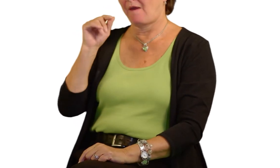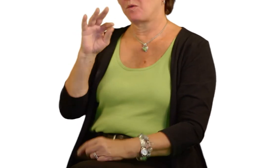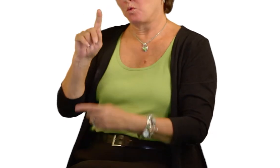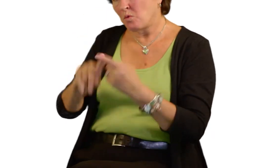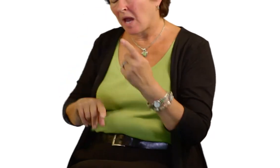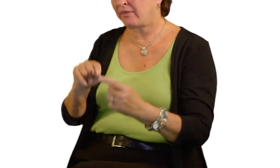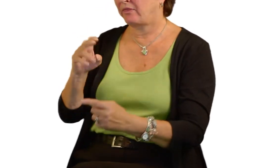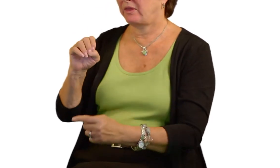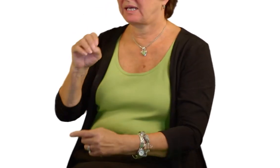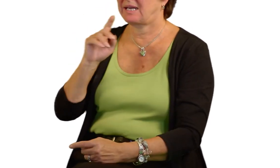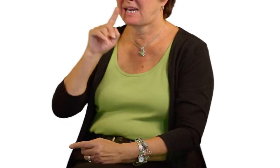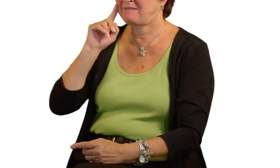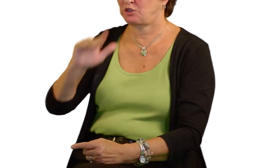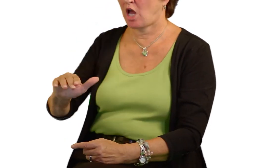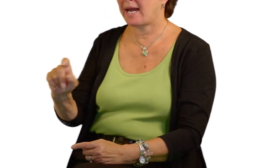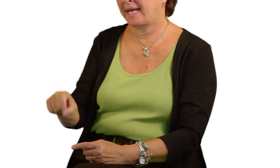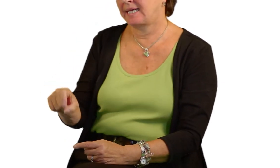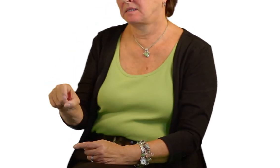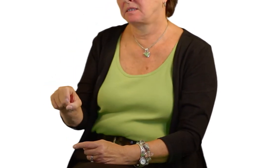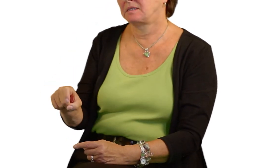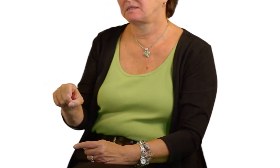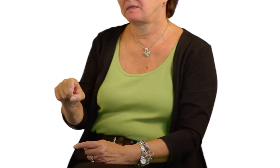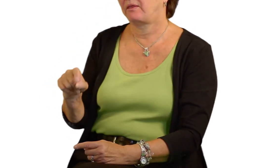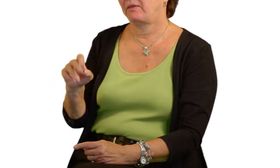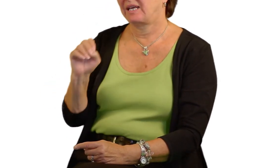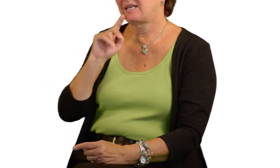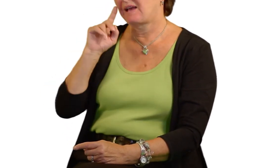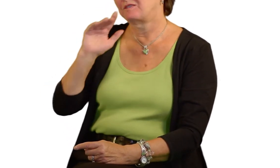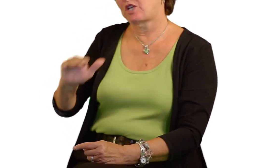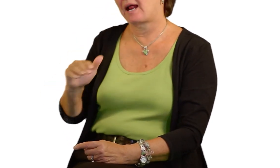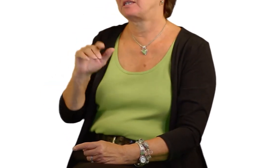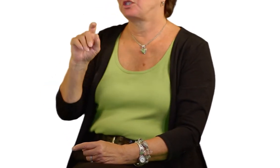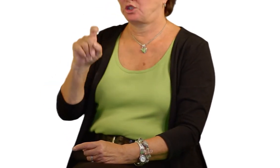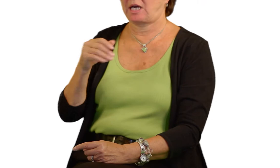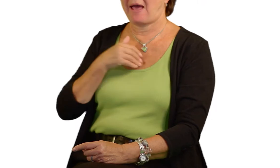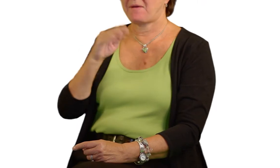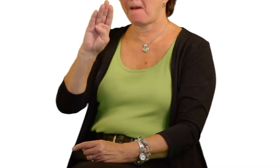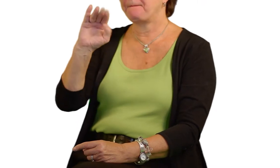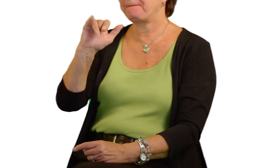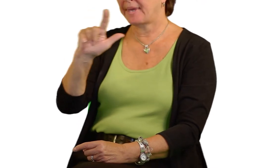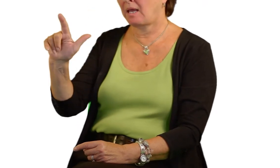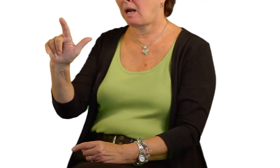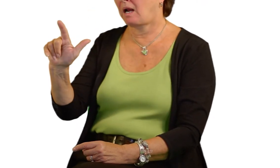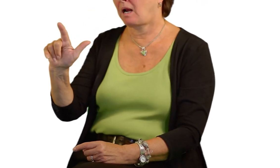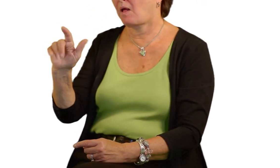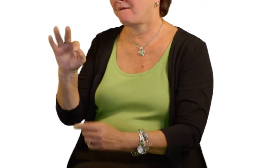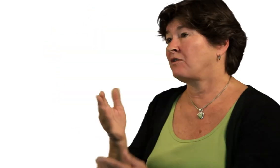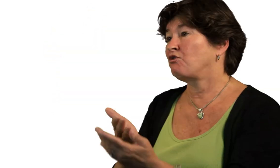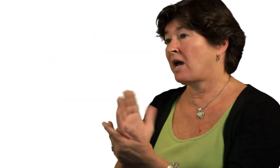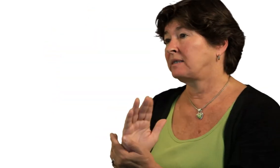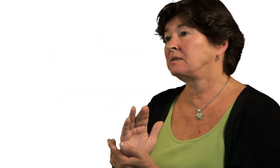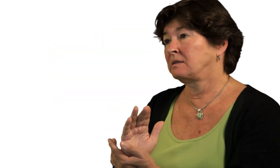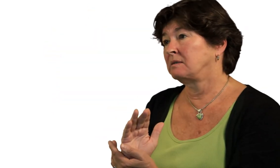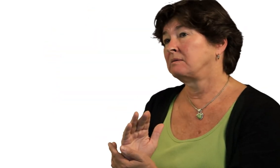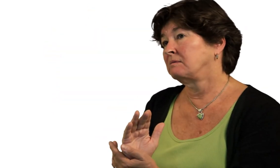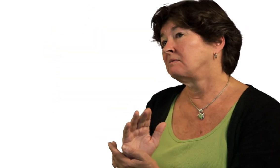you have to think of what the deaf child needs. The deaf child should have a bill of rights.